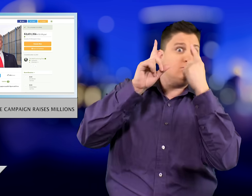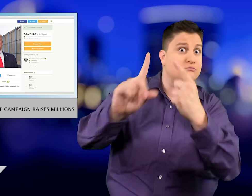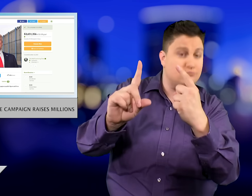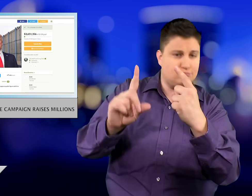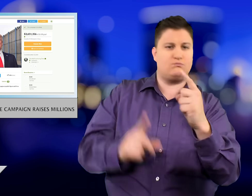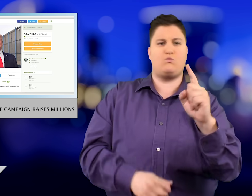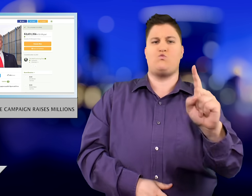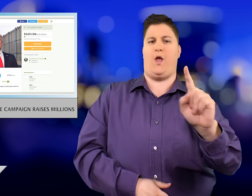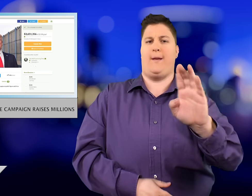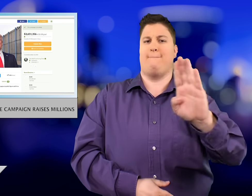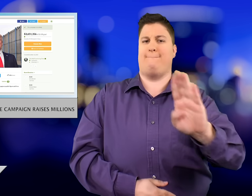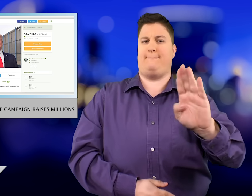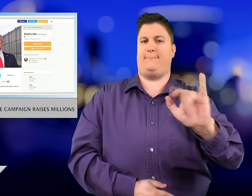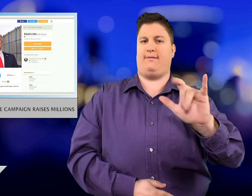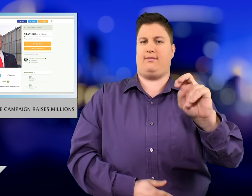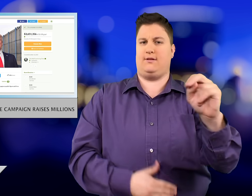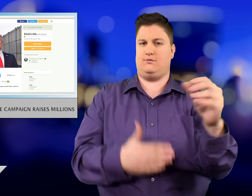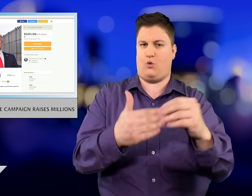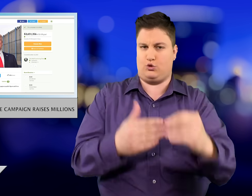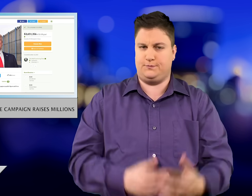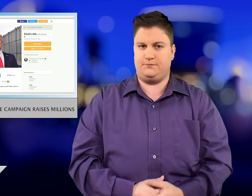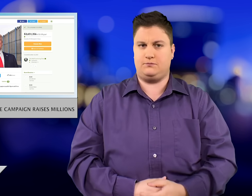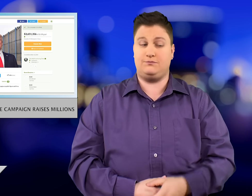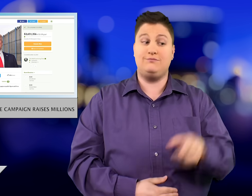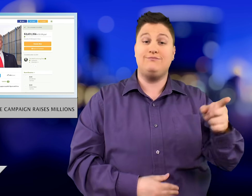The goal is $1 billion.